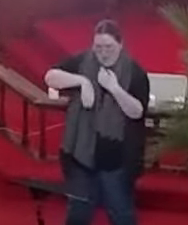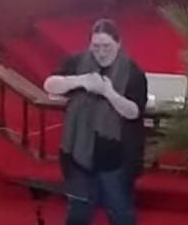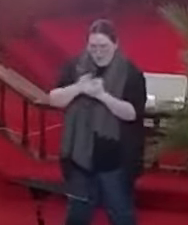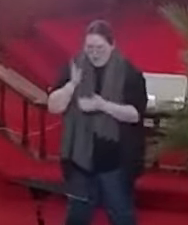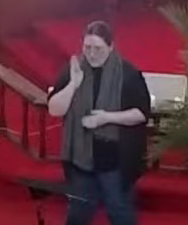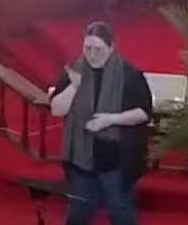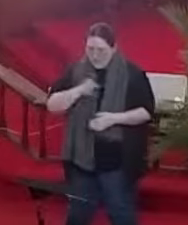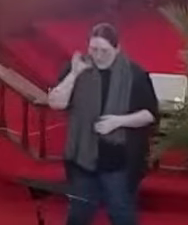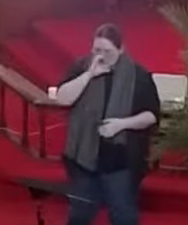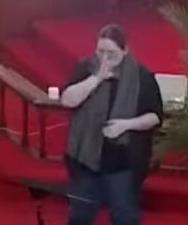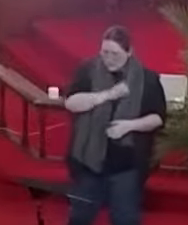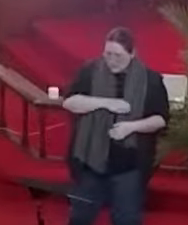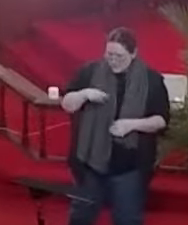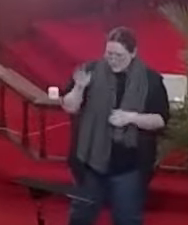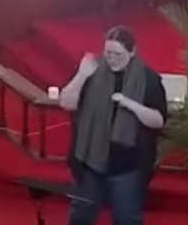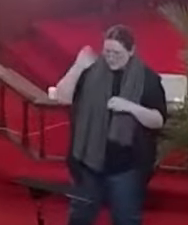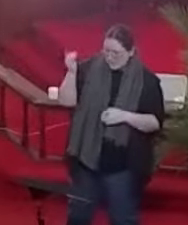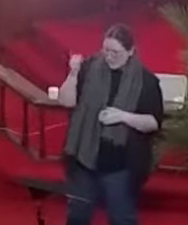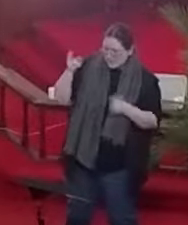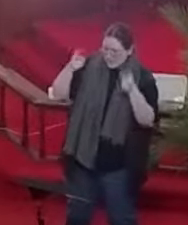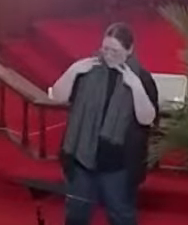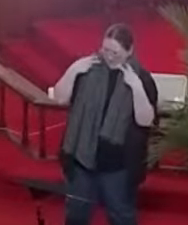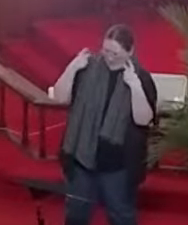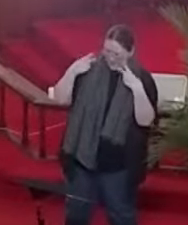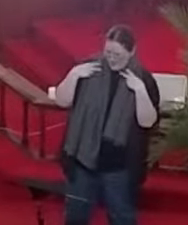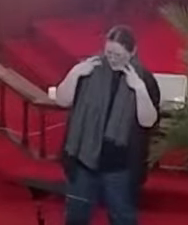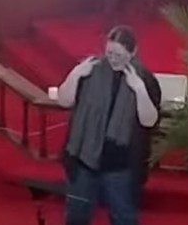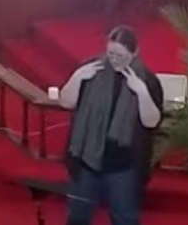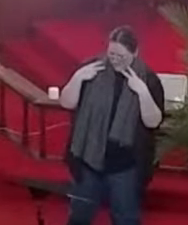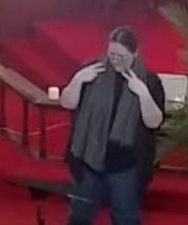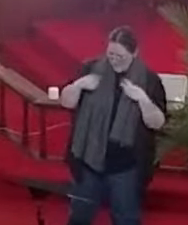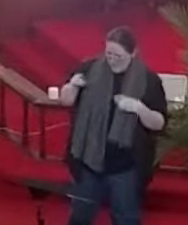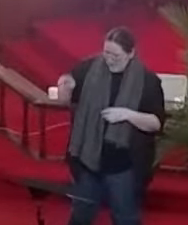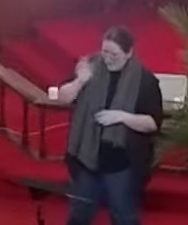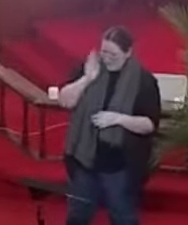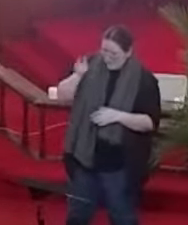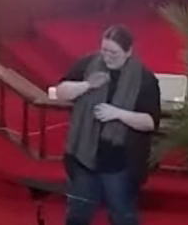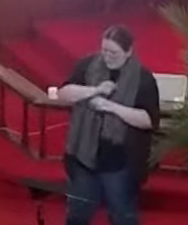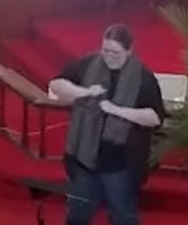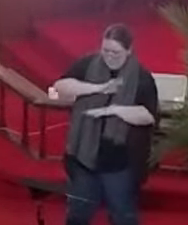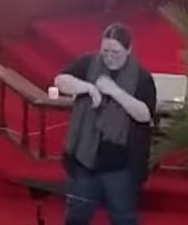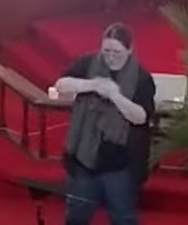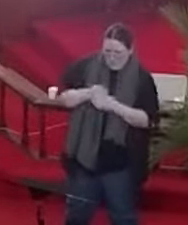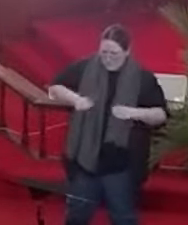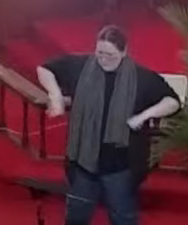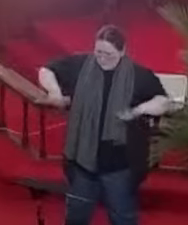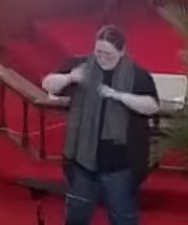All of our searching seemed to be in vain. Jesus was all around us, it seems,